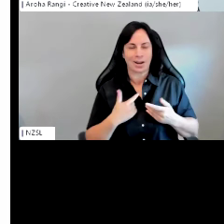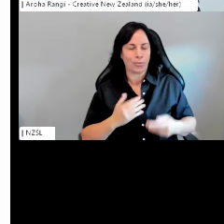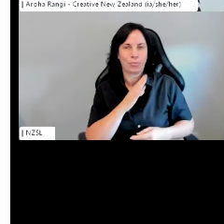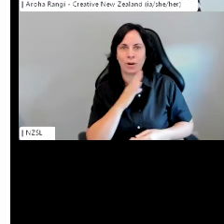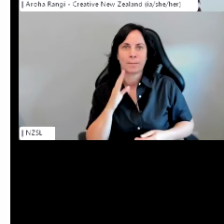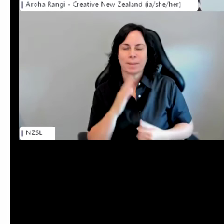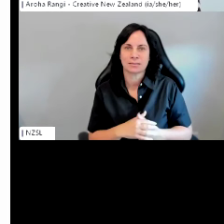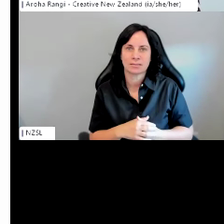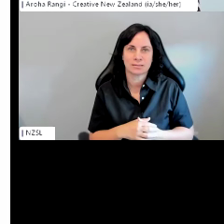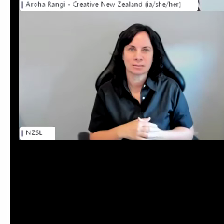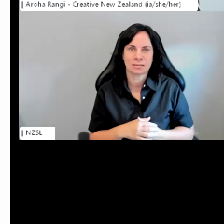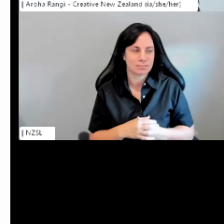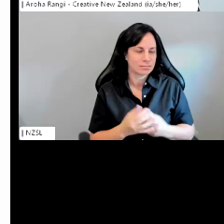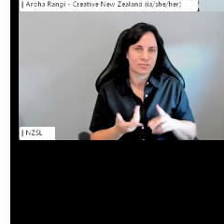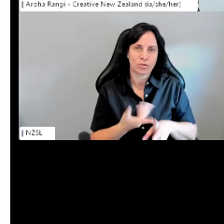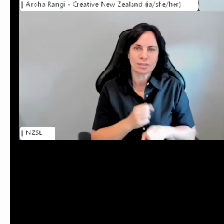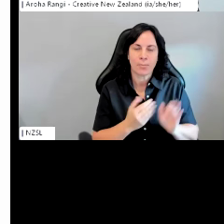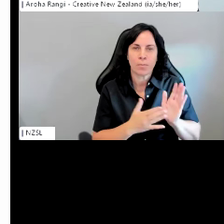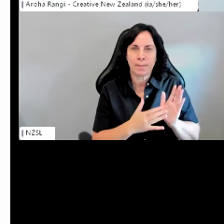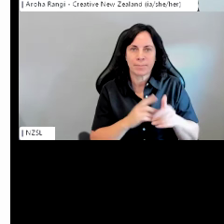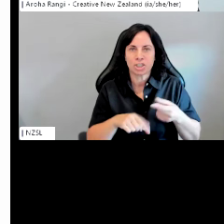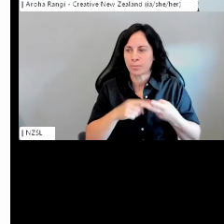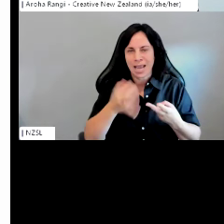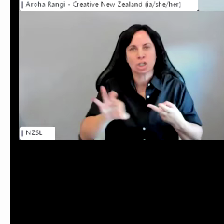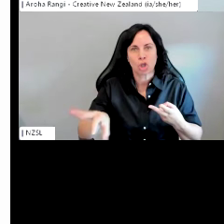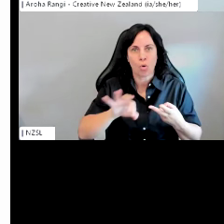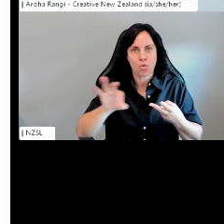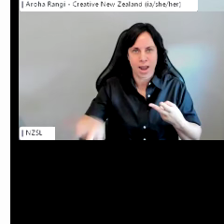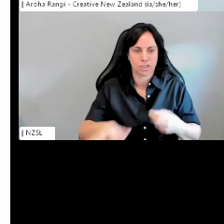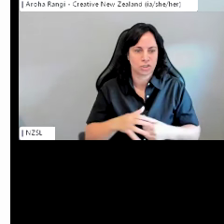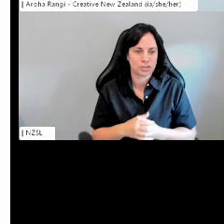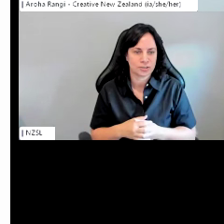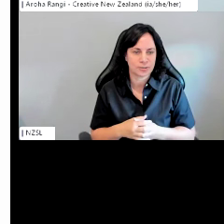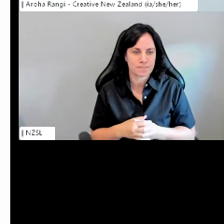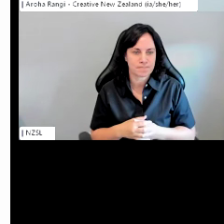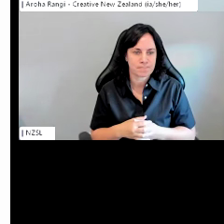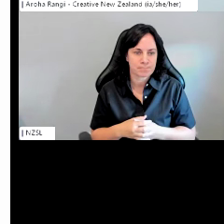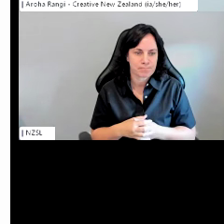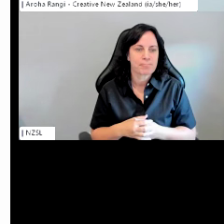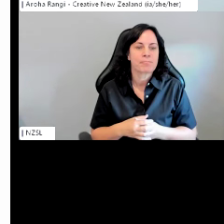but in terms of membership and donations as well. Uh, I think that the organization that